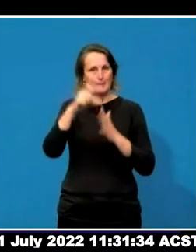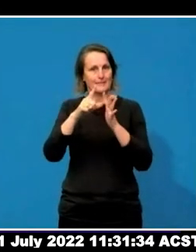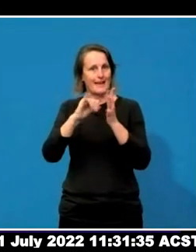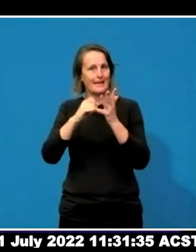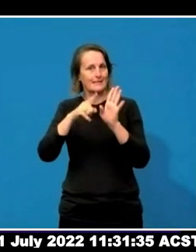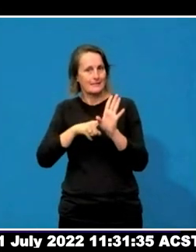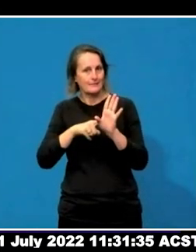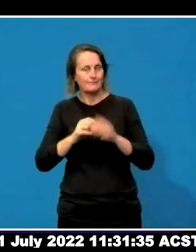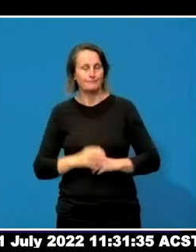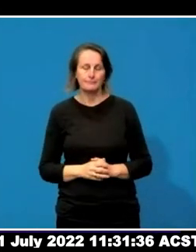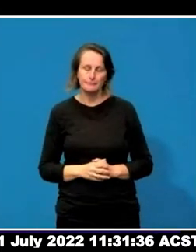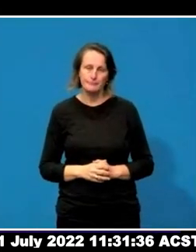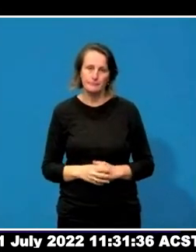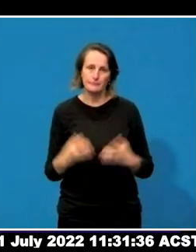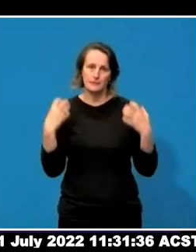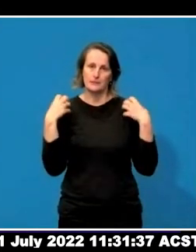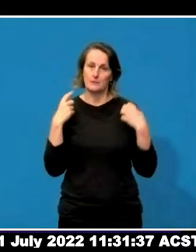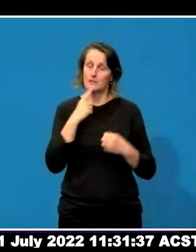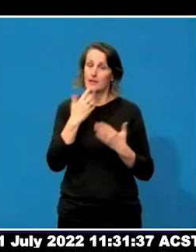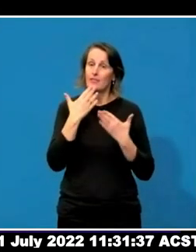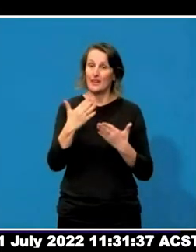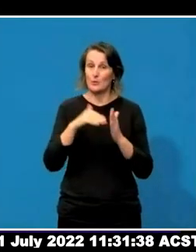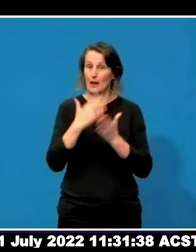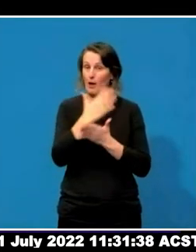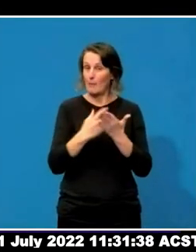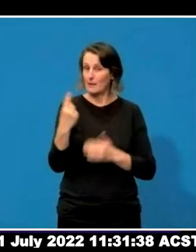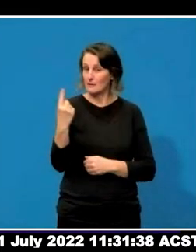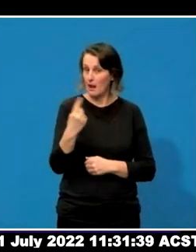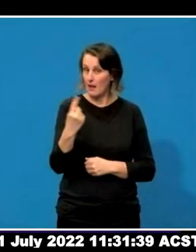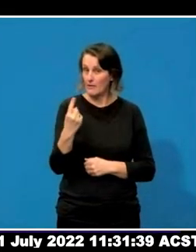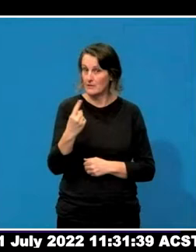It is now just after 11.30 Central Time. Would it be convenient to adjourn until 11.50?